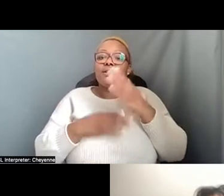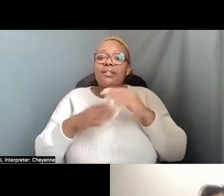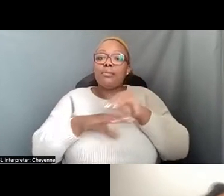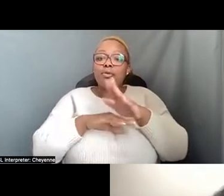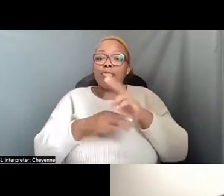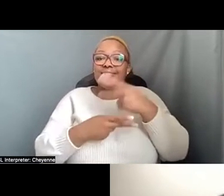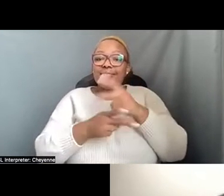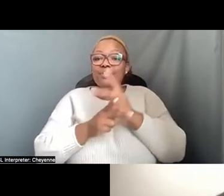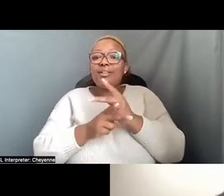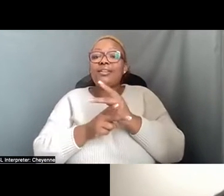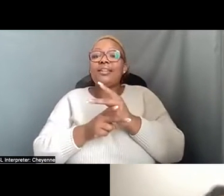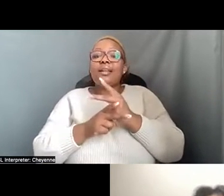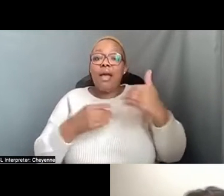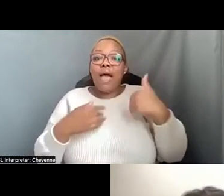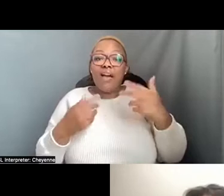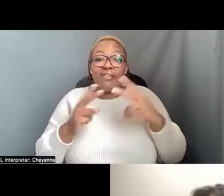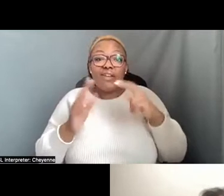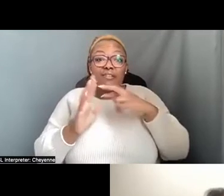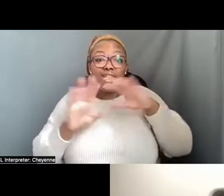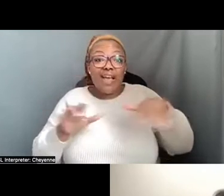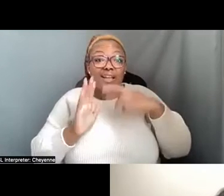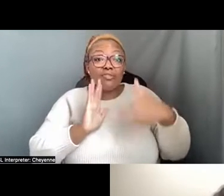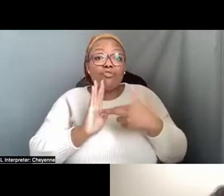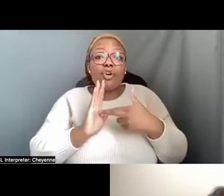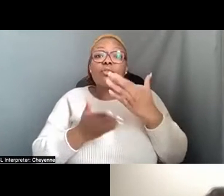Some consulting producers can act more as, like, executive producers.